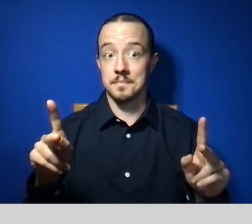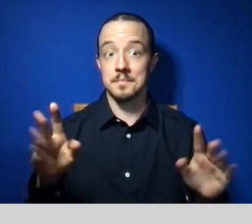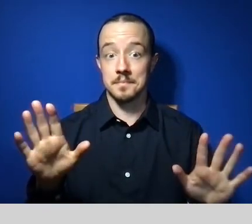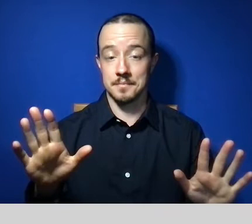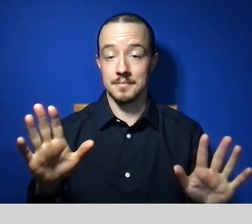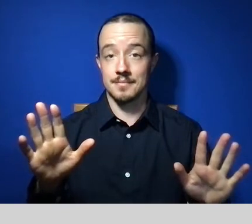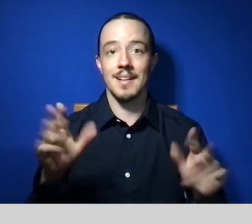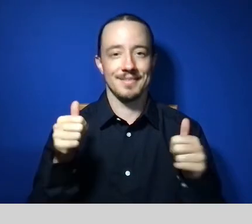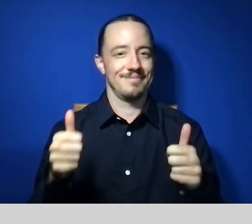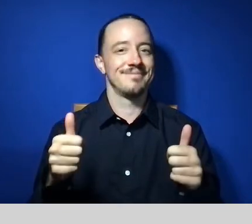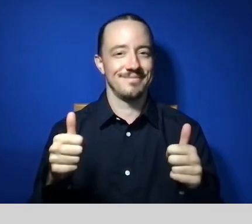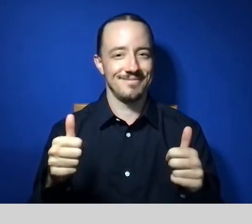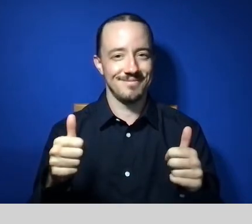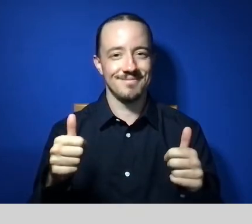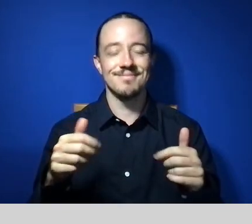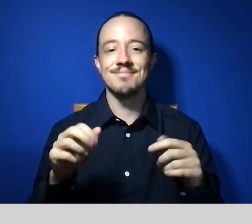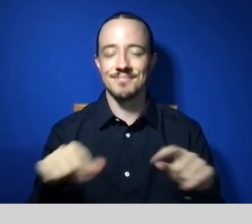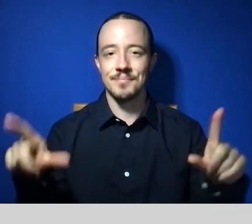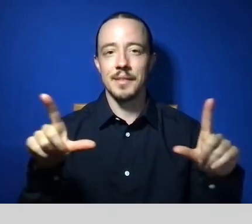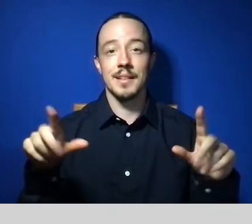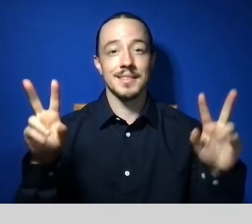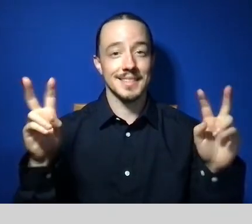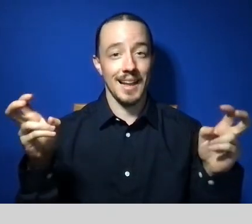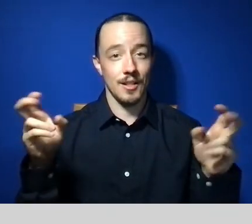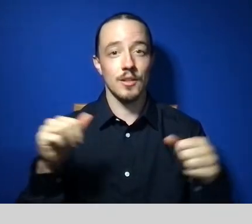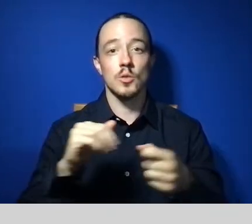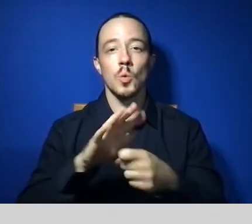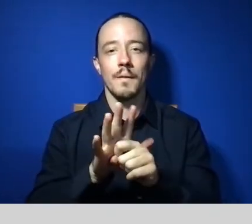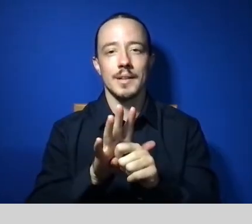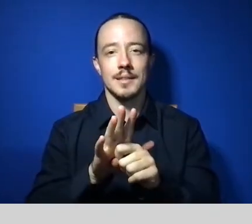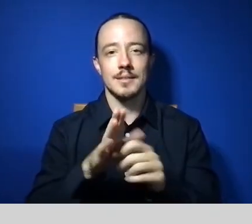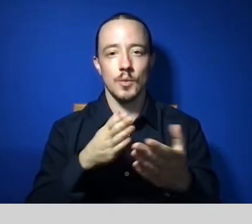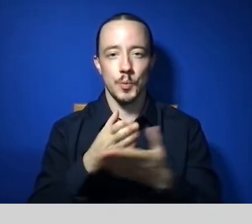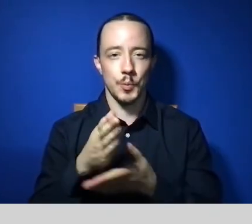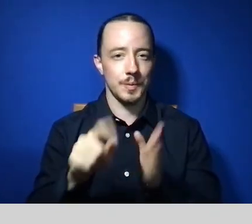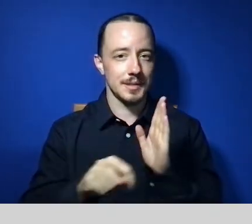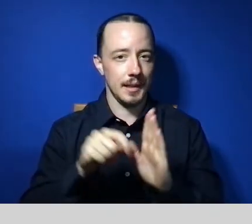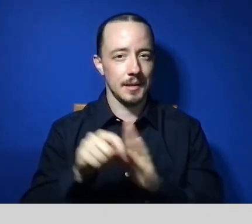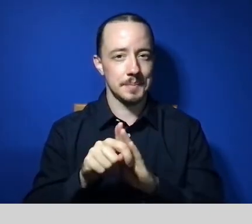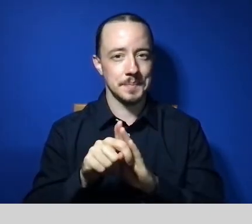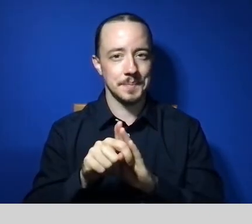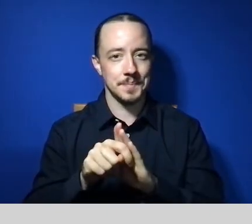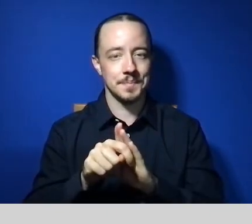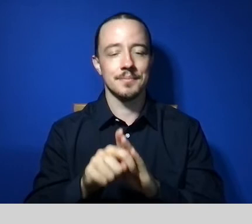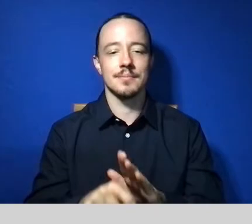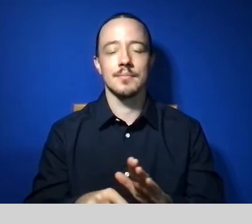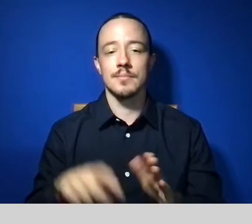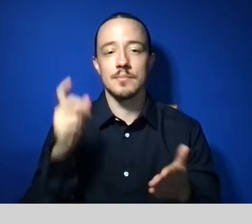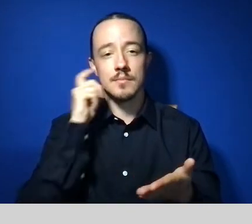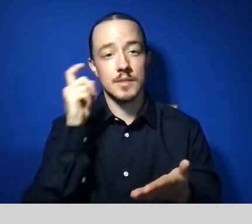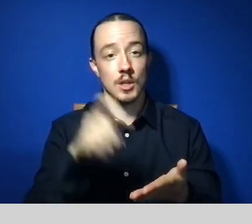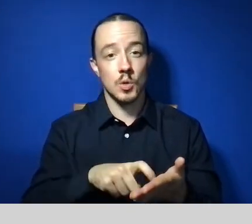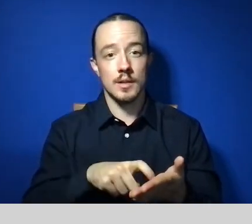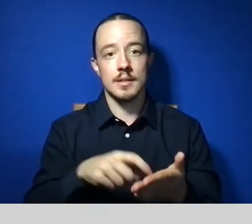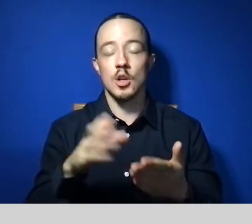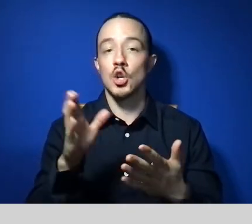There we go. It's running the titles, Coronavirus cases over time. Notice here,